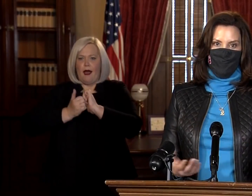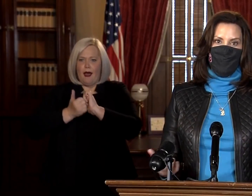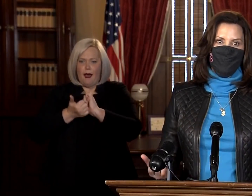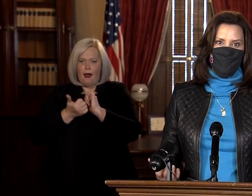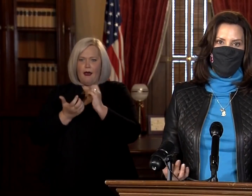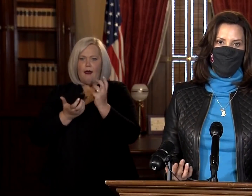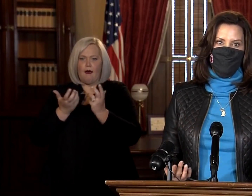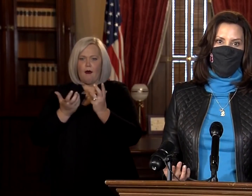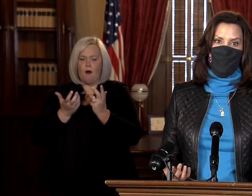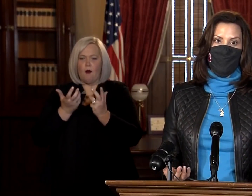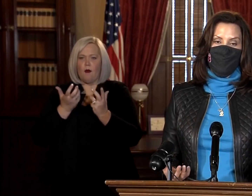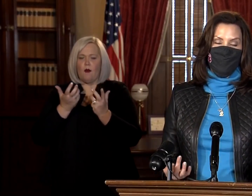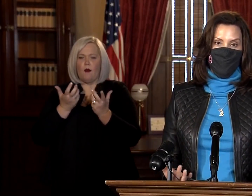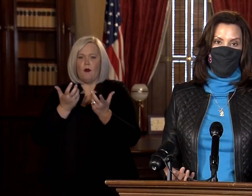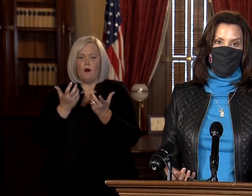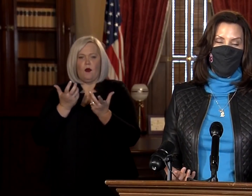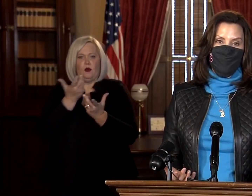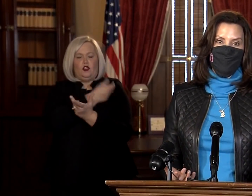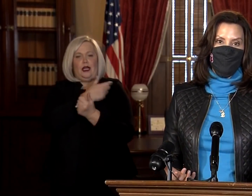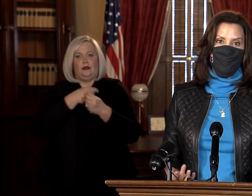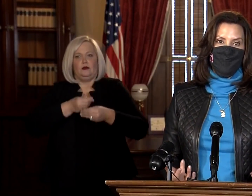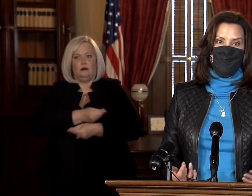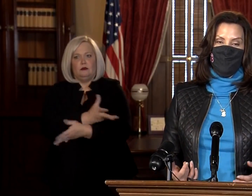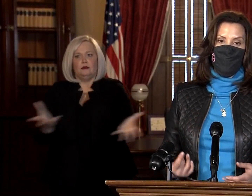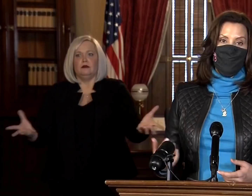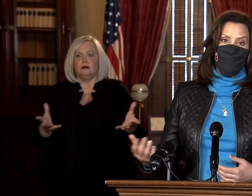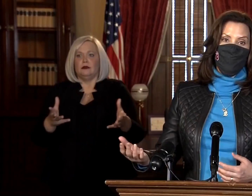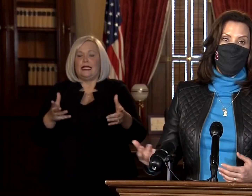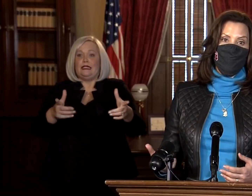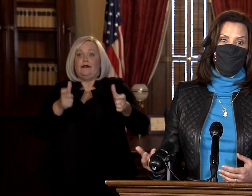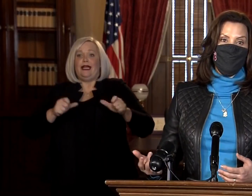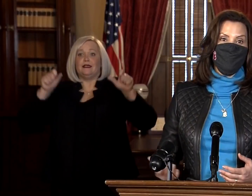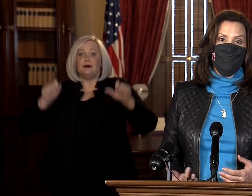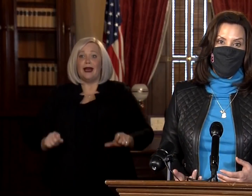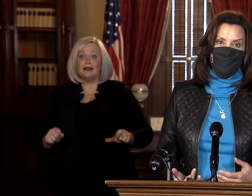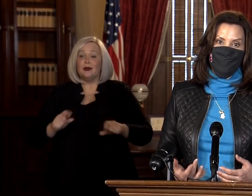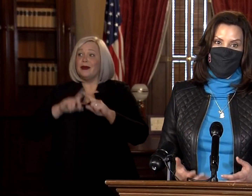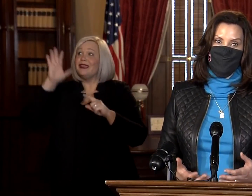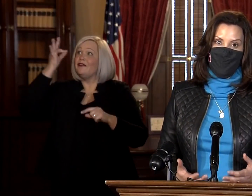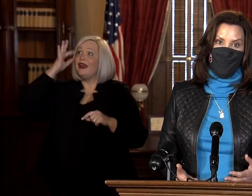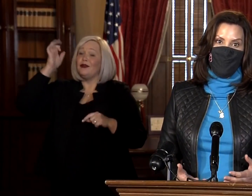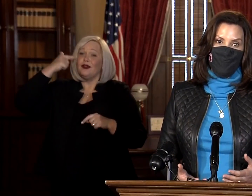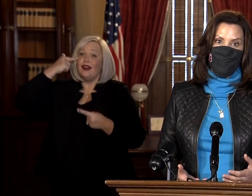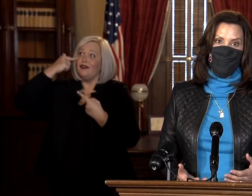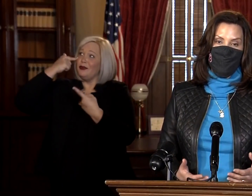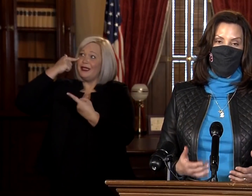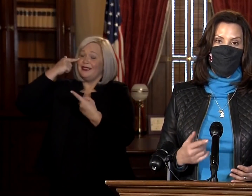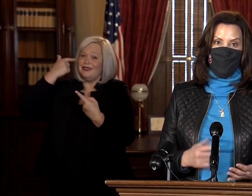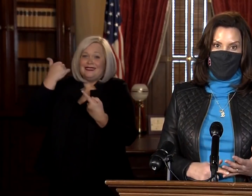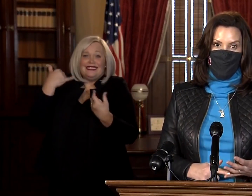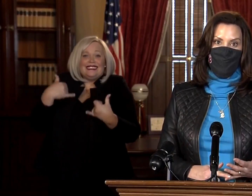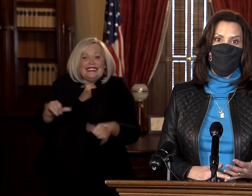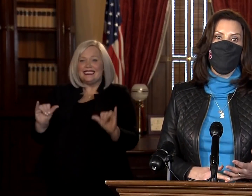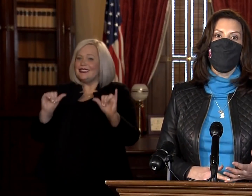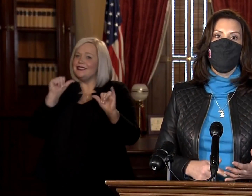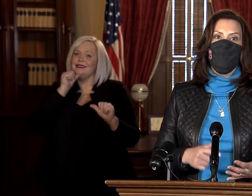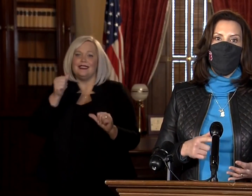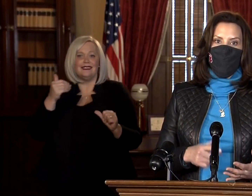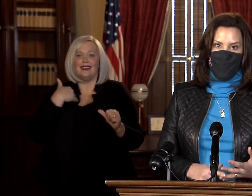in the nation is dealing with building up an apparatus to get building up an apparatus to get Vaccines distribute as quickly Vaccines distribute as quickly as possible but with a federal